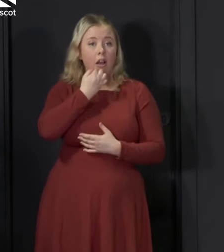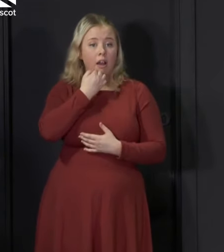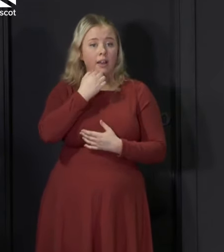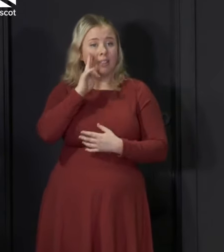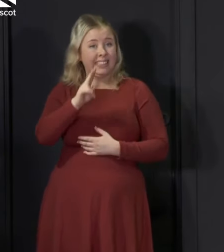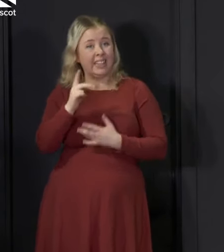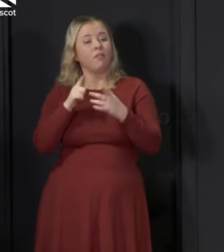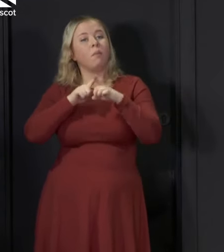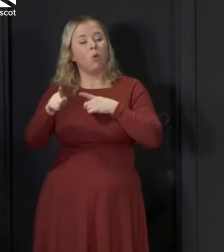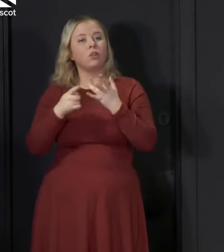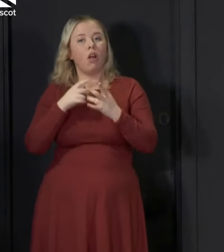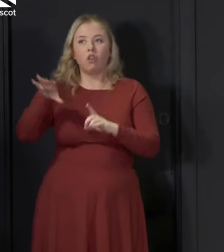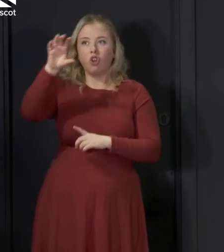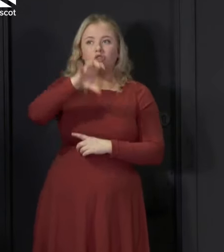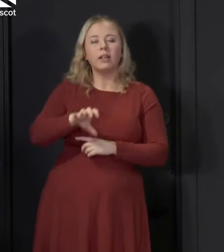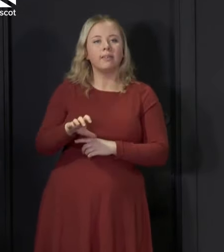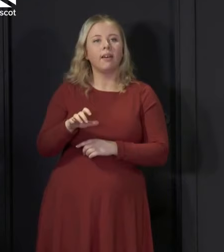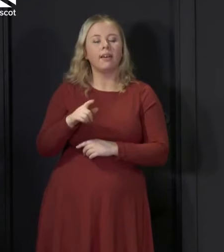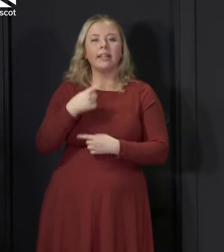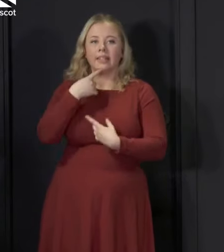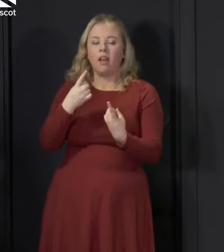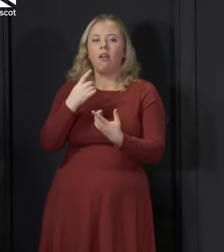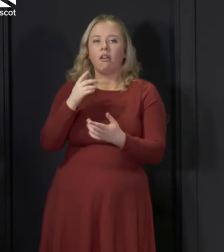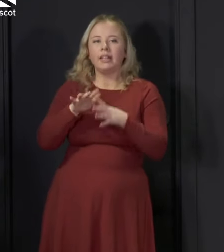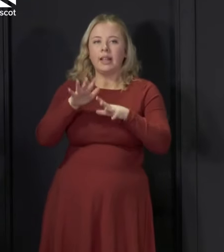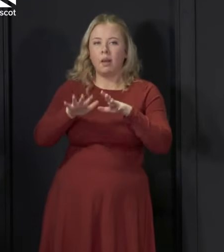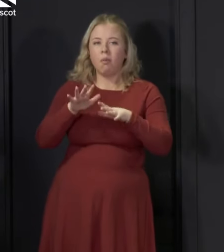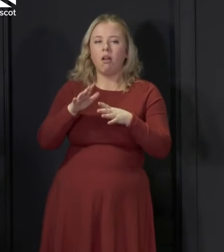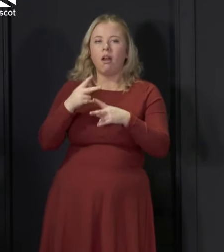other countries now are suggesting that care home deaths are of a similar proportion. And